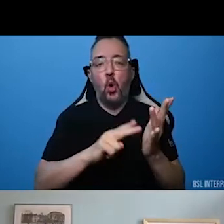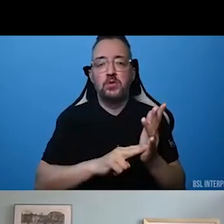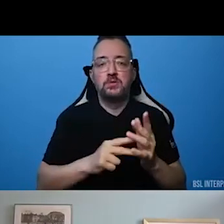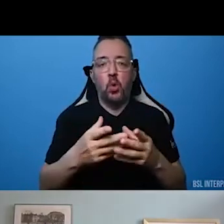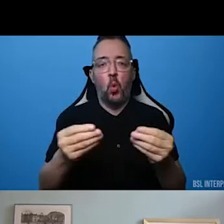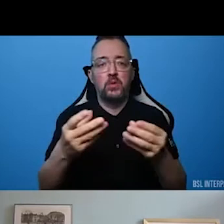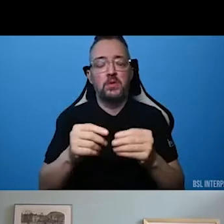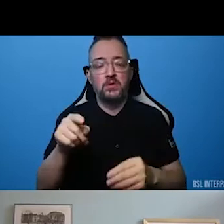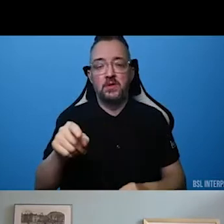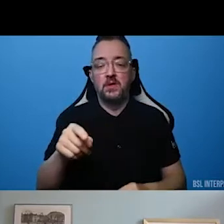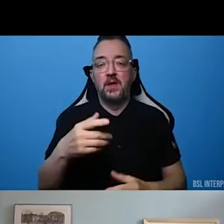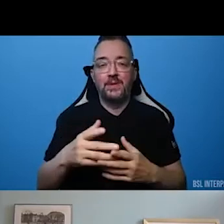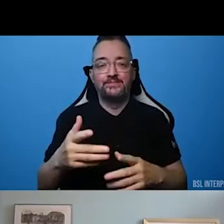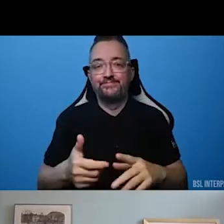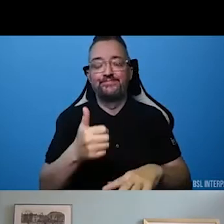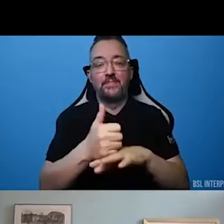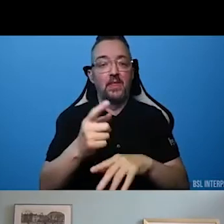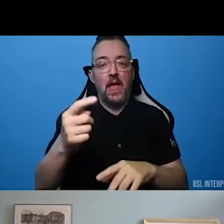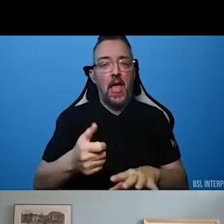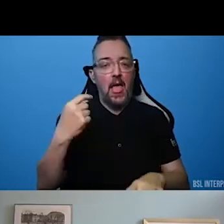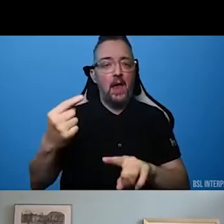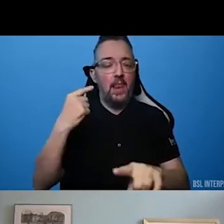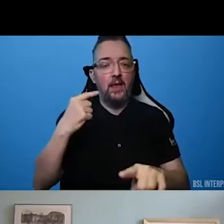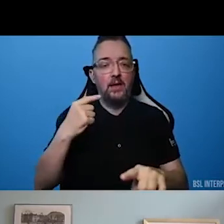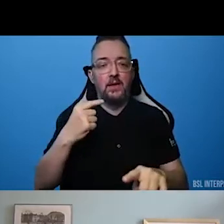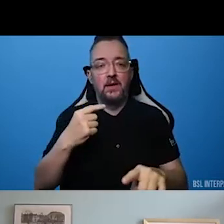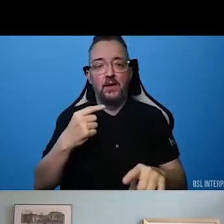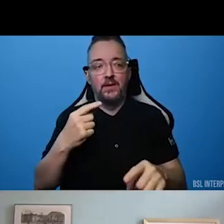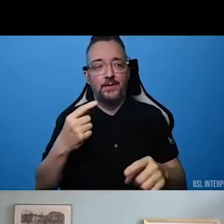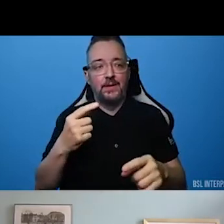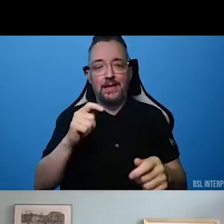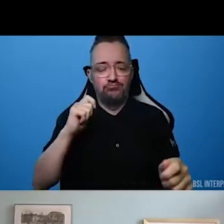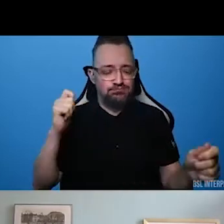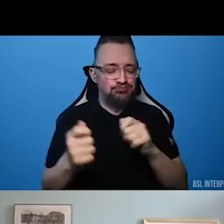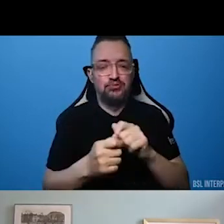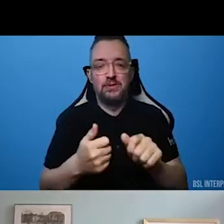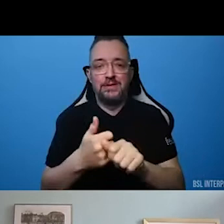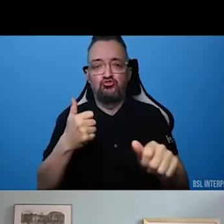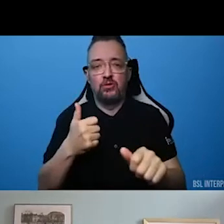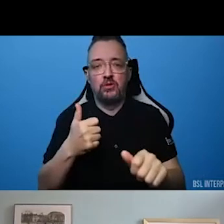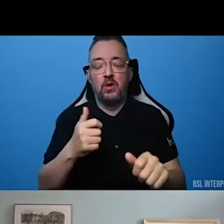for the early industrial revolution in the field of textiles And so certainly for the industrial revolution